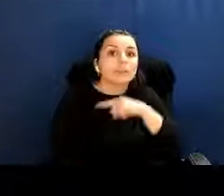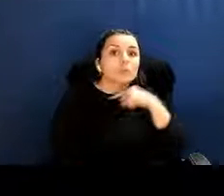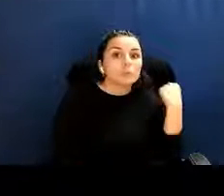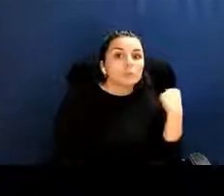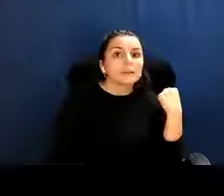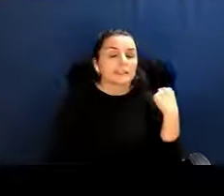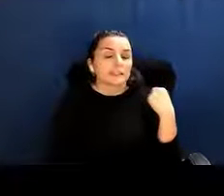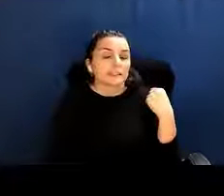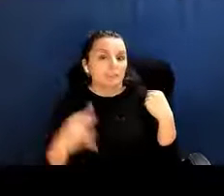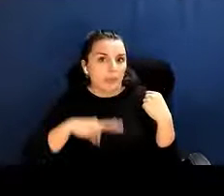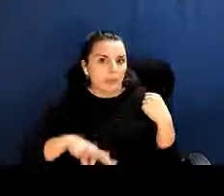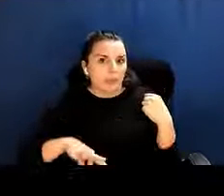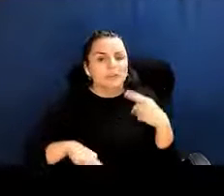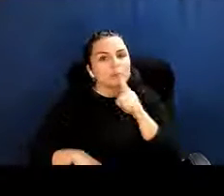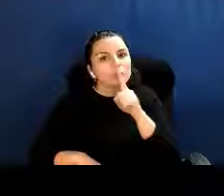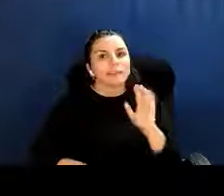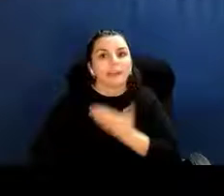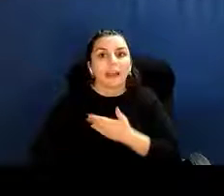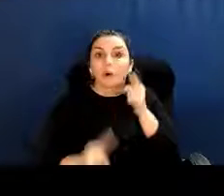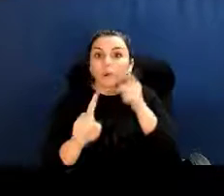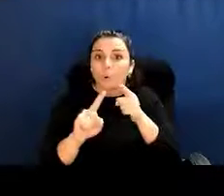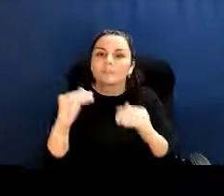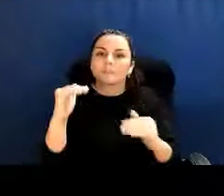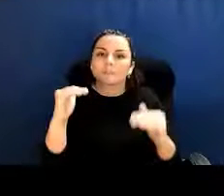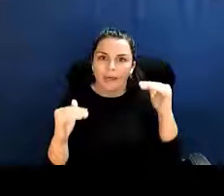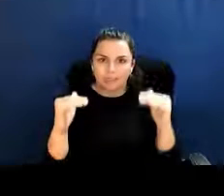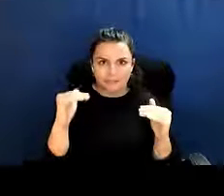The risks and benefits must be balanced against each other.